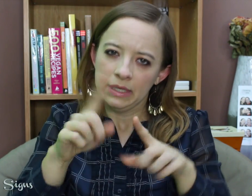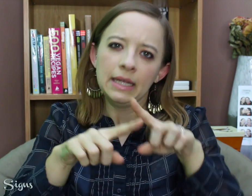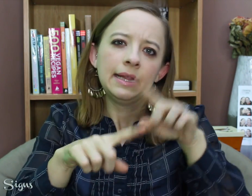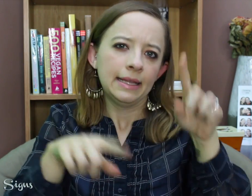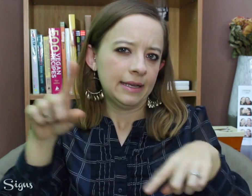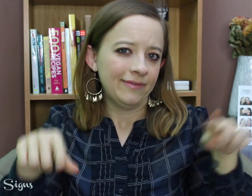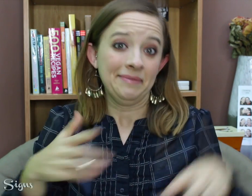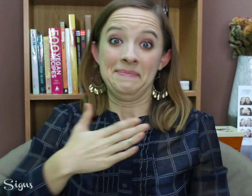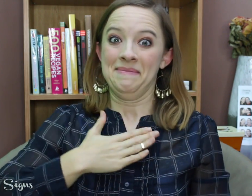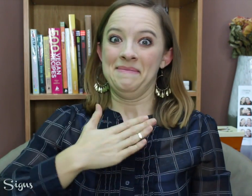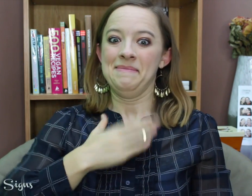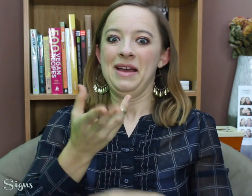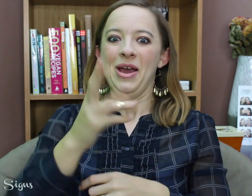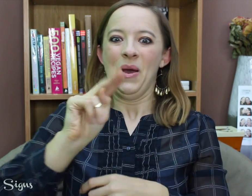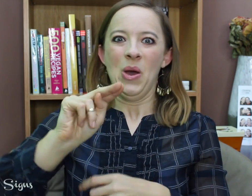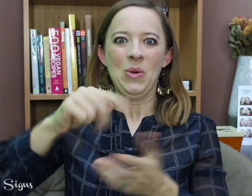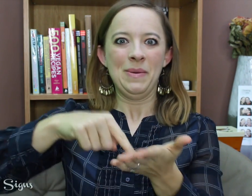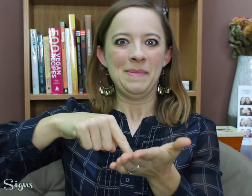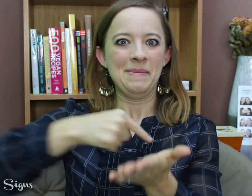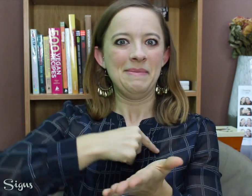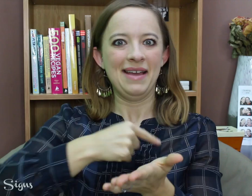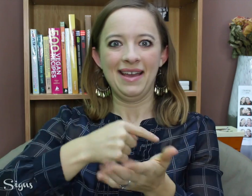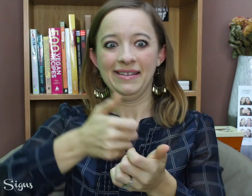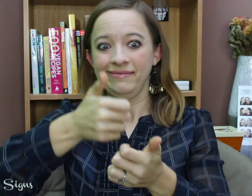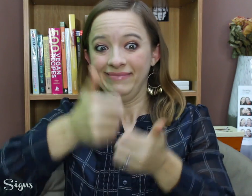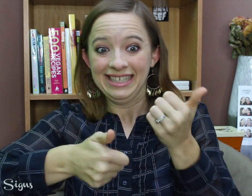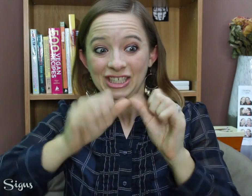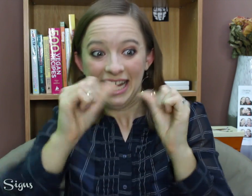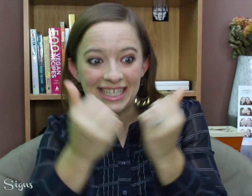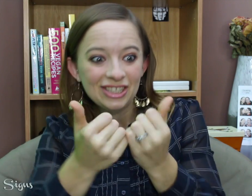know specific numbers. But it's really gonna vary. You know even my own